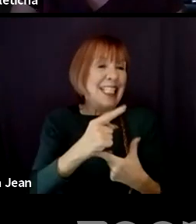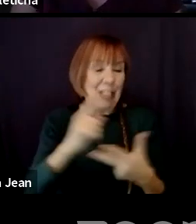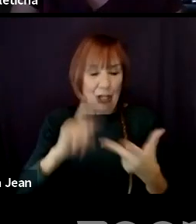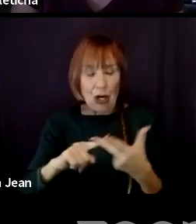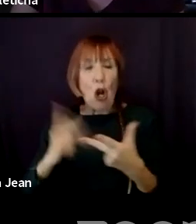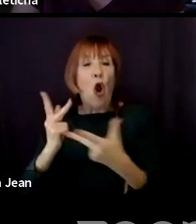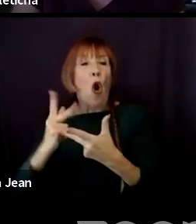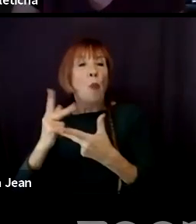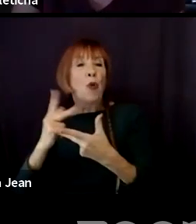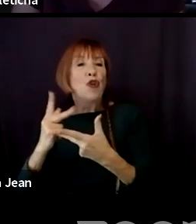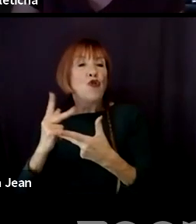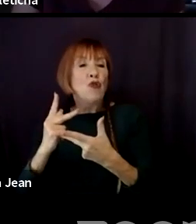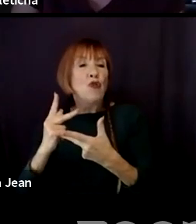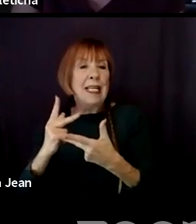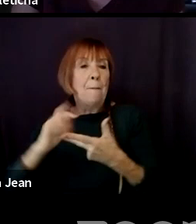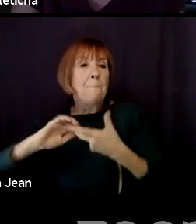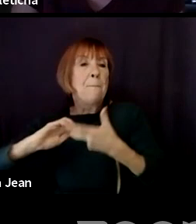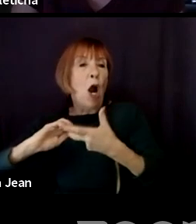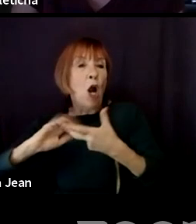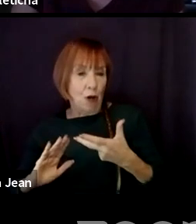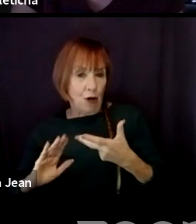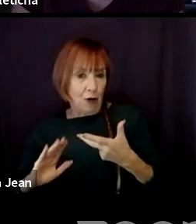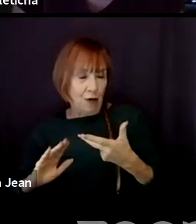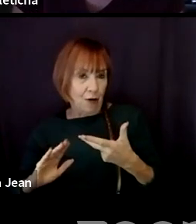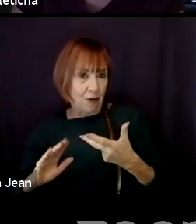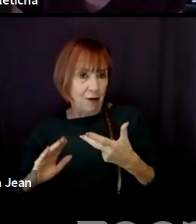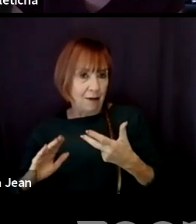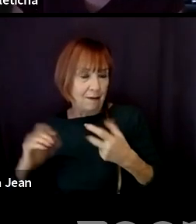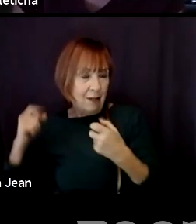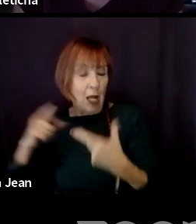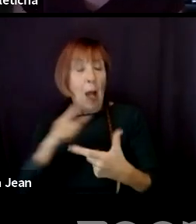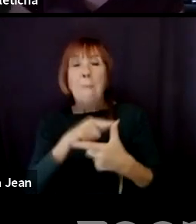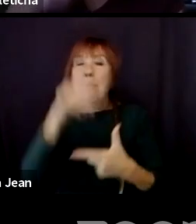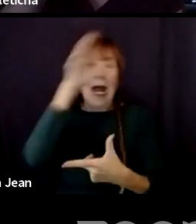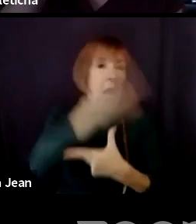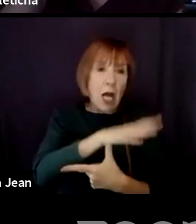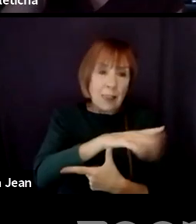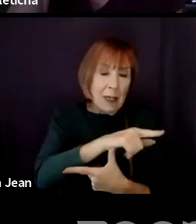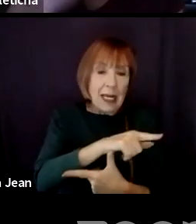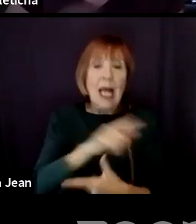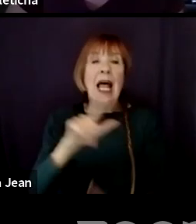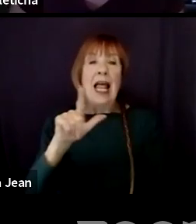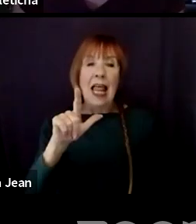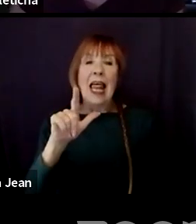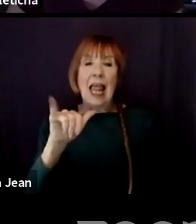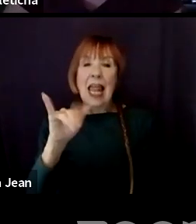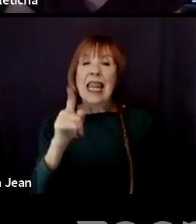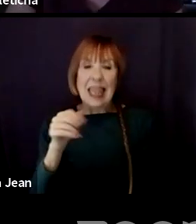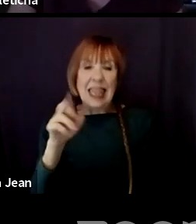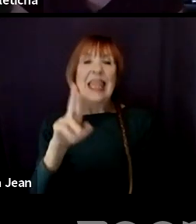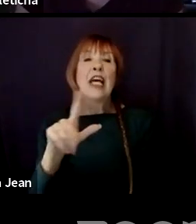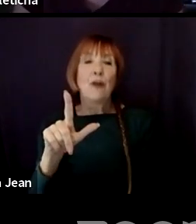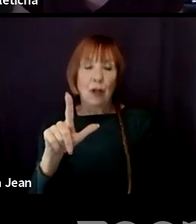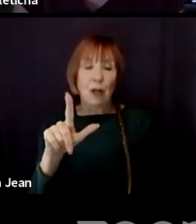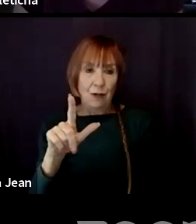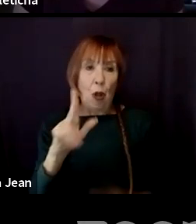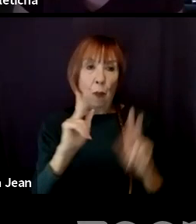who also understands this just like we do, but my husband is a literal person. But that's a very important thing,